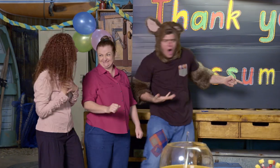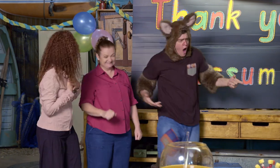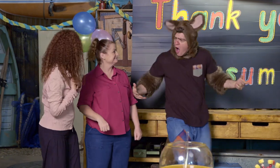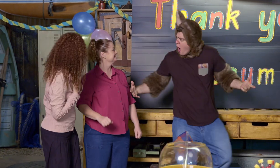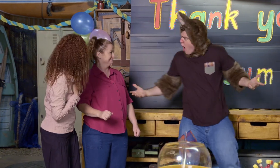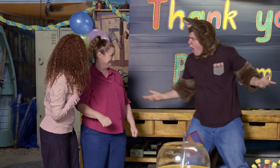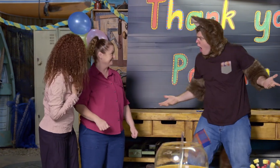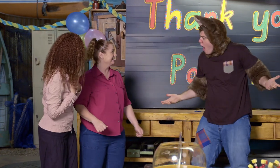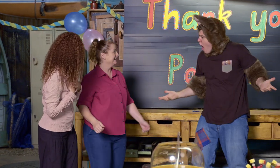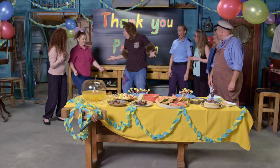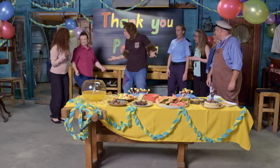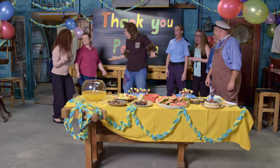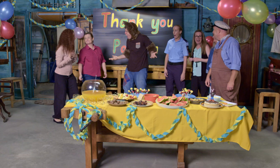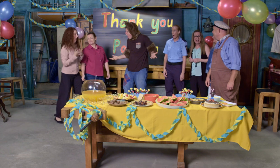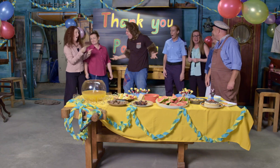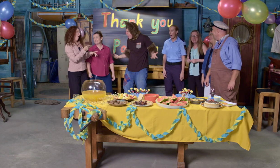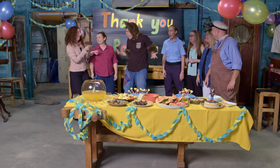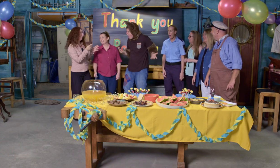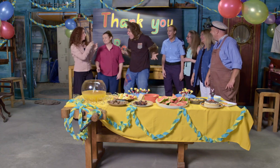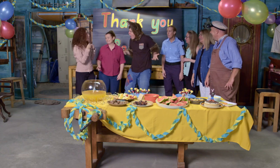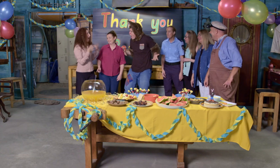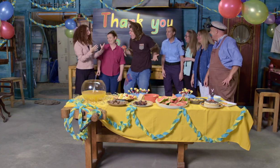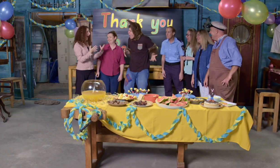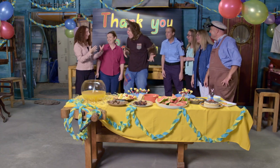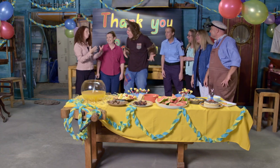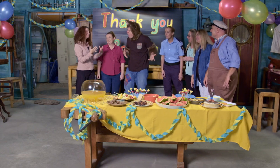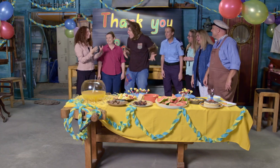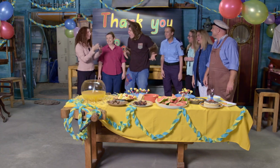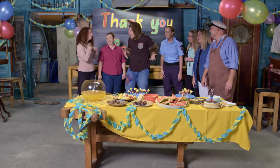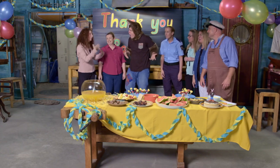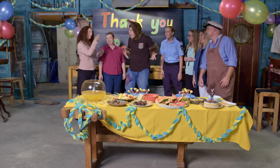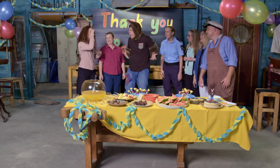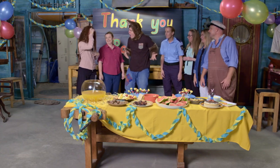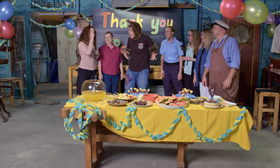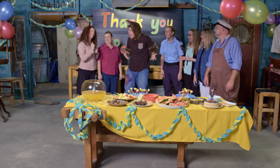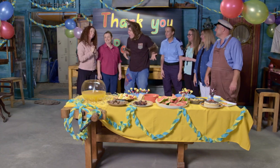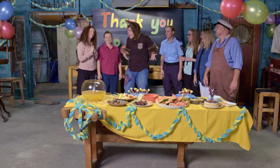Well... Well...the surprise wasn't for Skip.